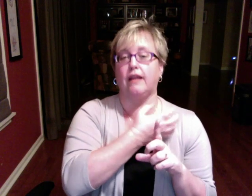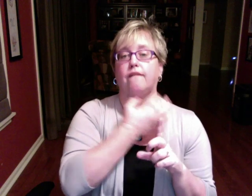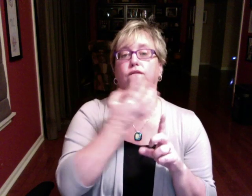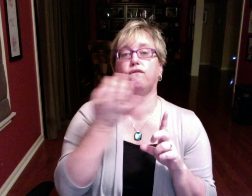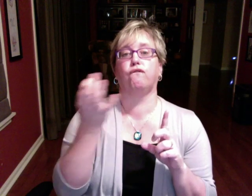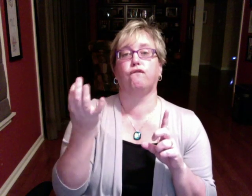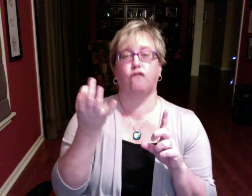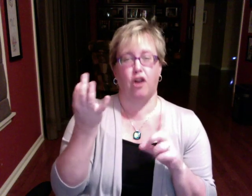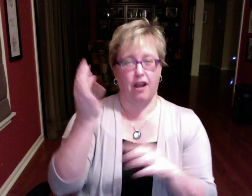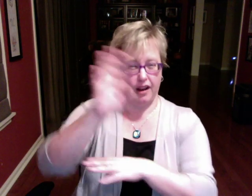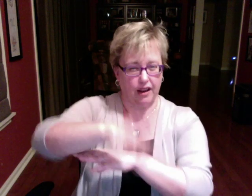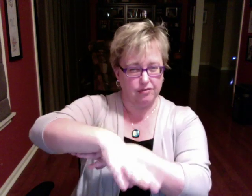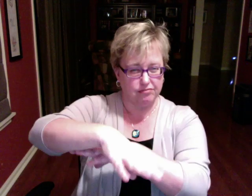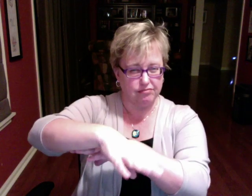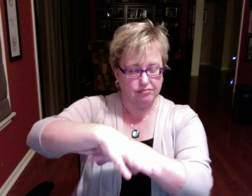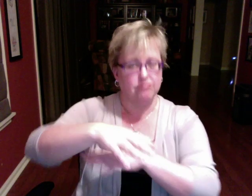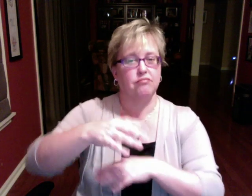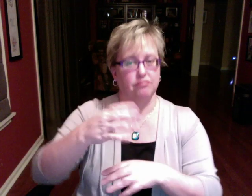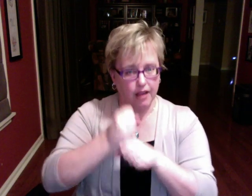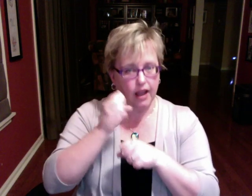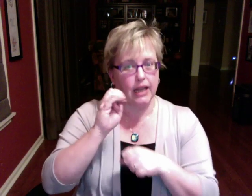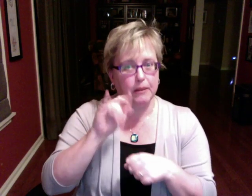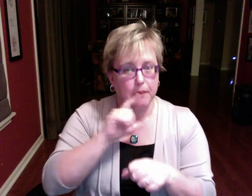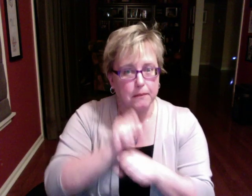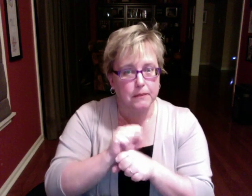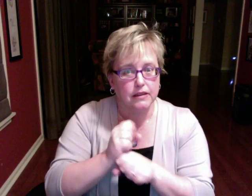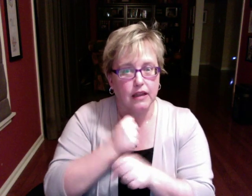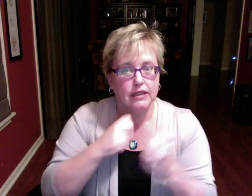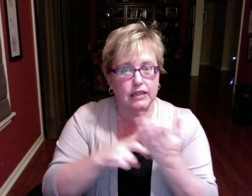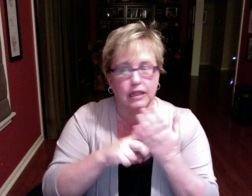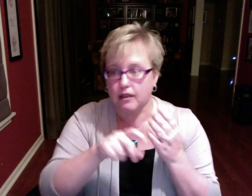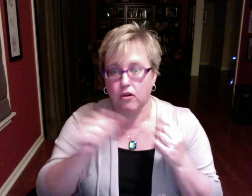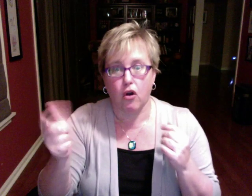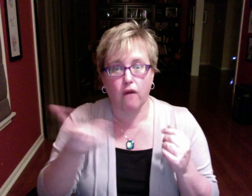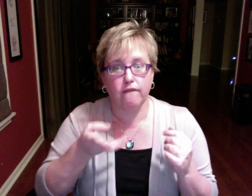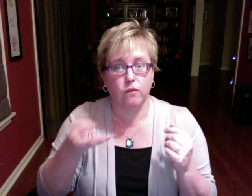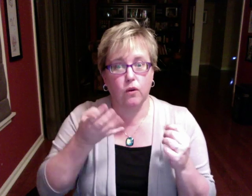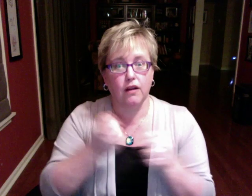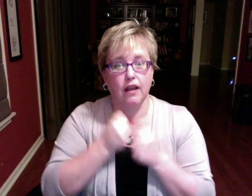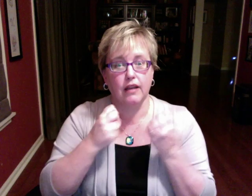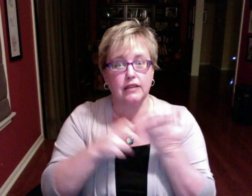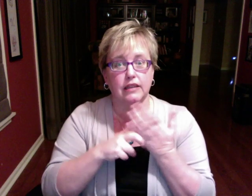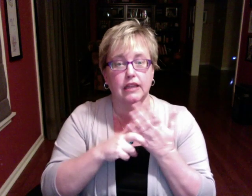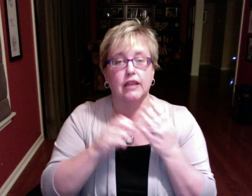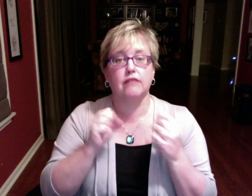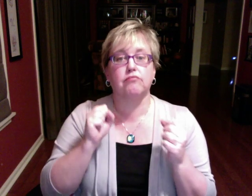That was Tuesday - then on Friday late afternoon all 4 of us got tickets via emails!